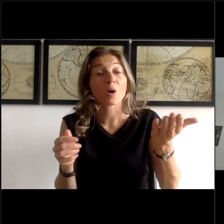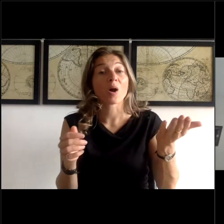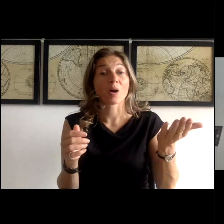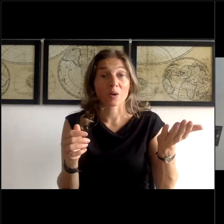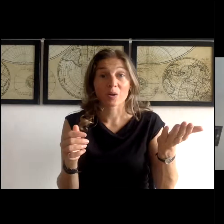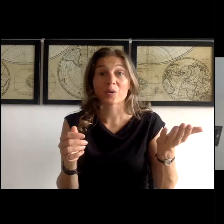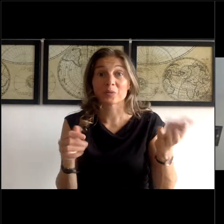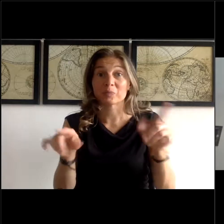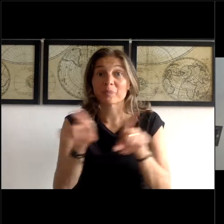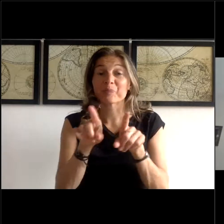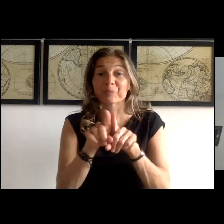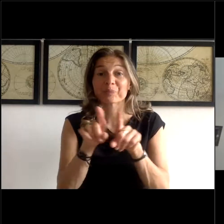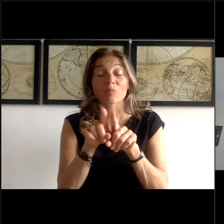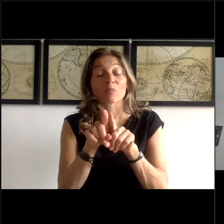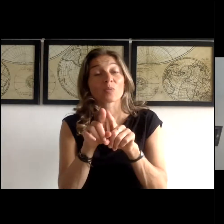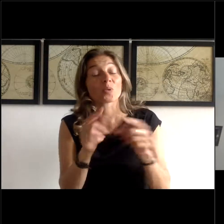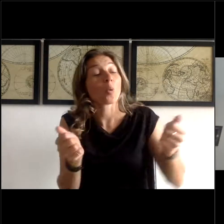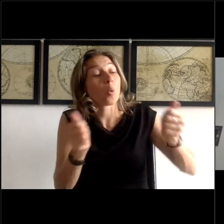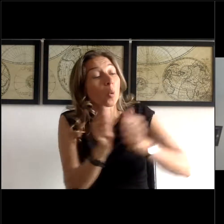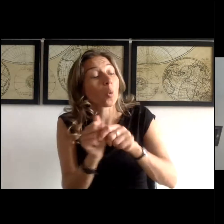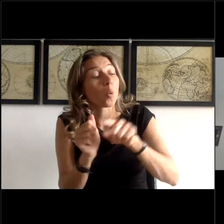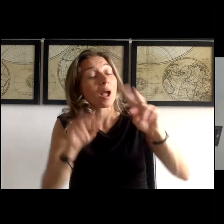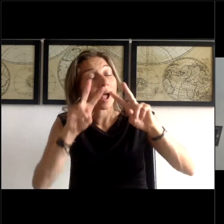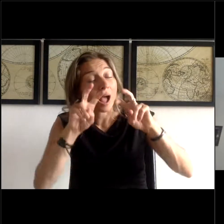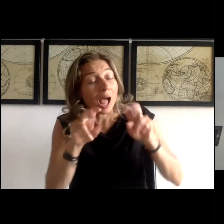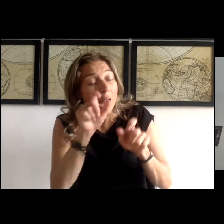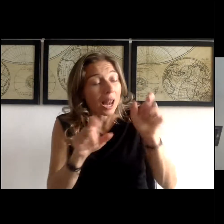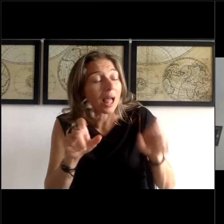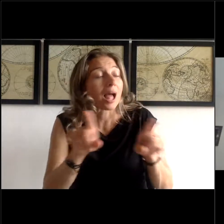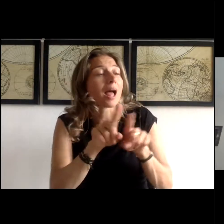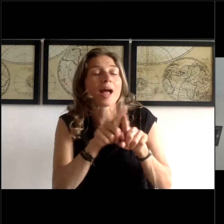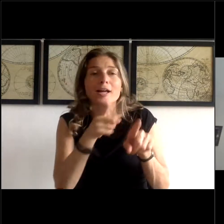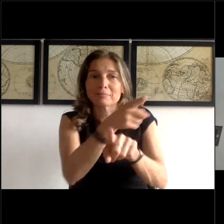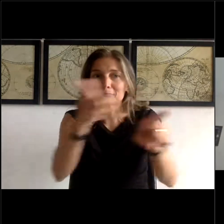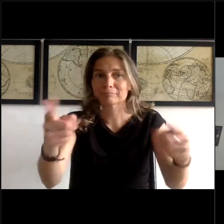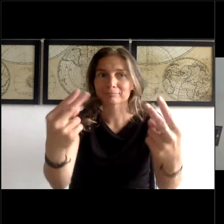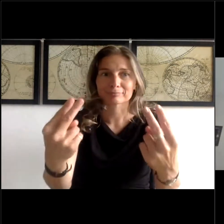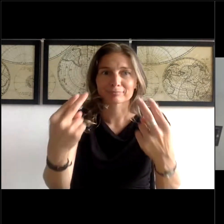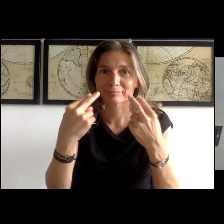The sport actions will be better integrated into all this.